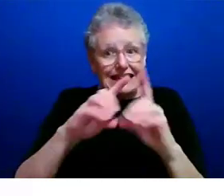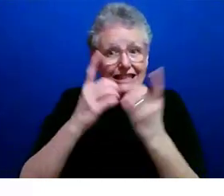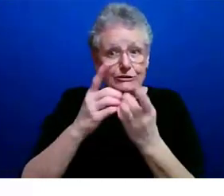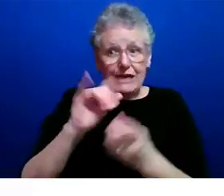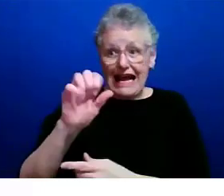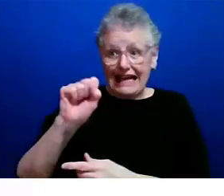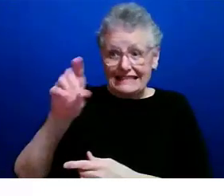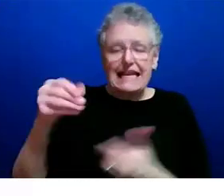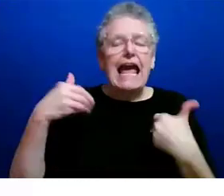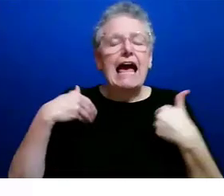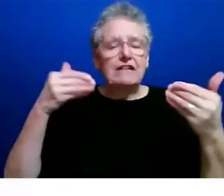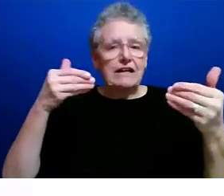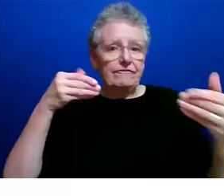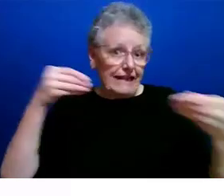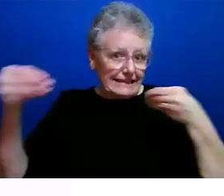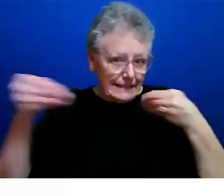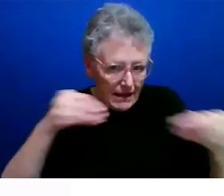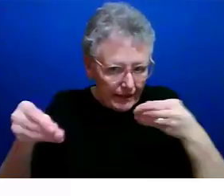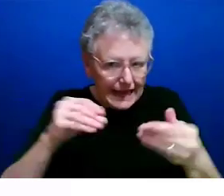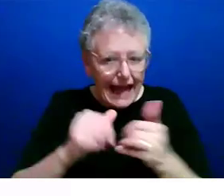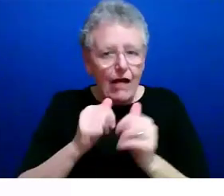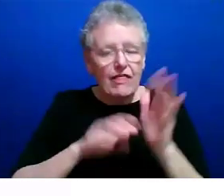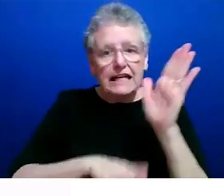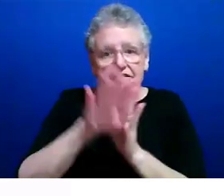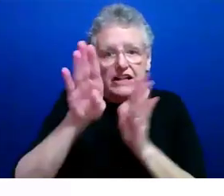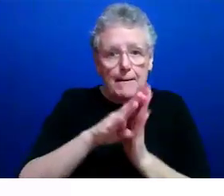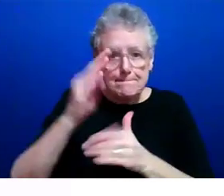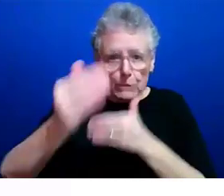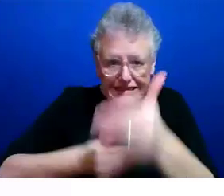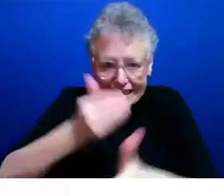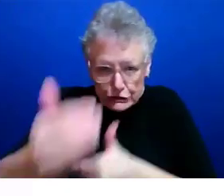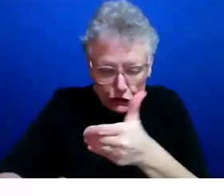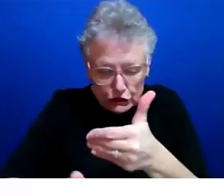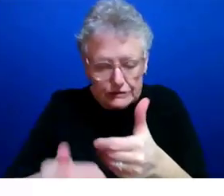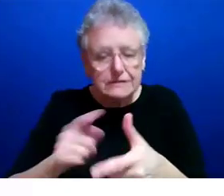in how they develop procedures,